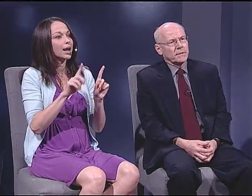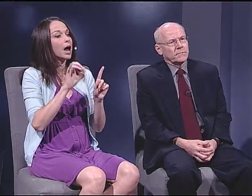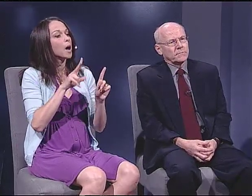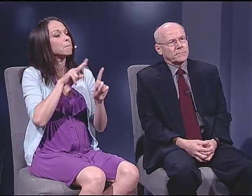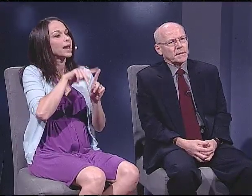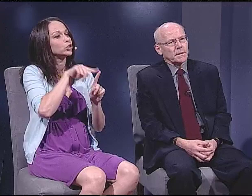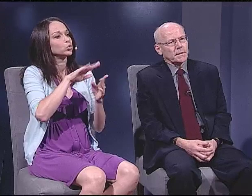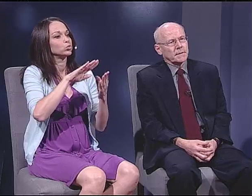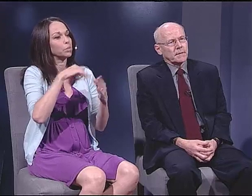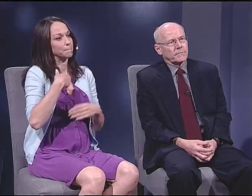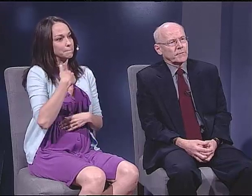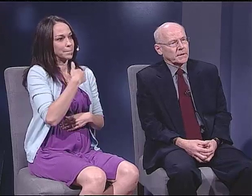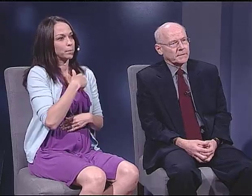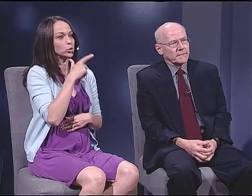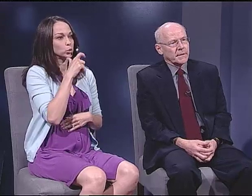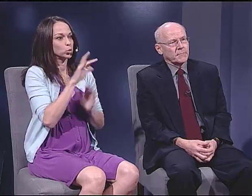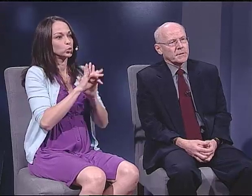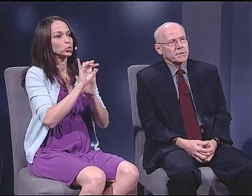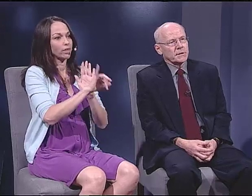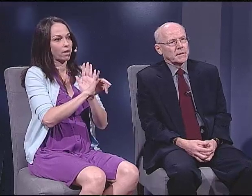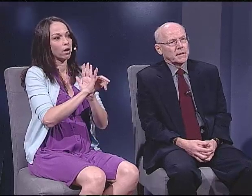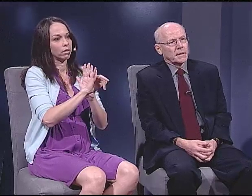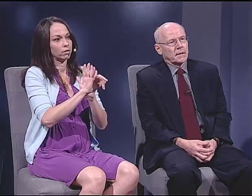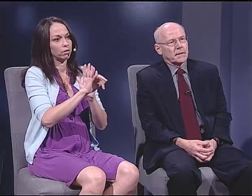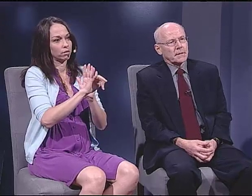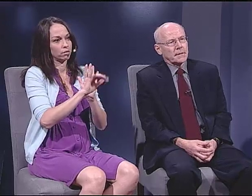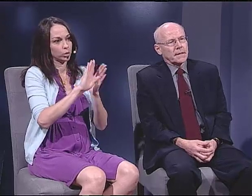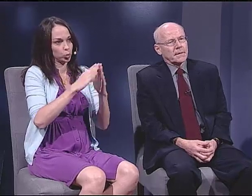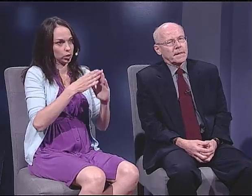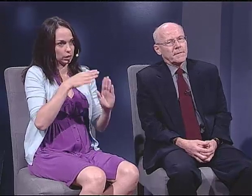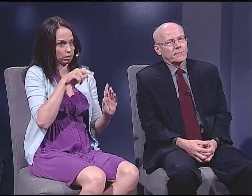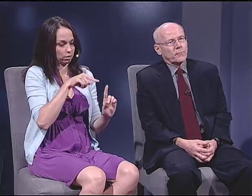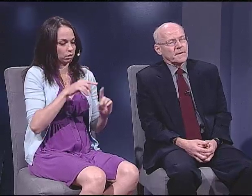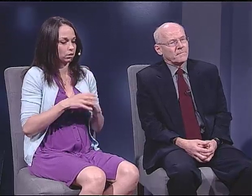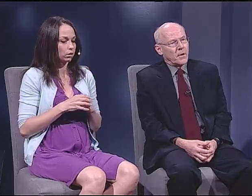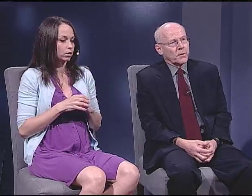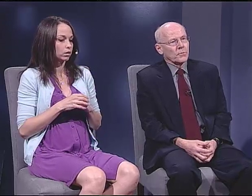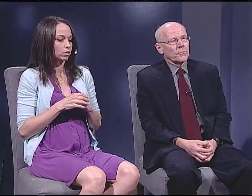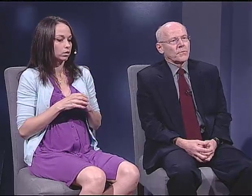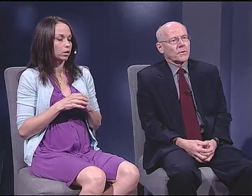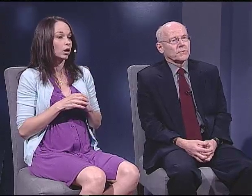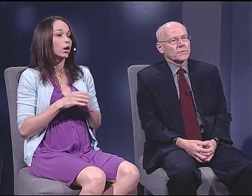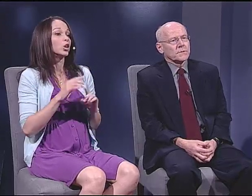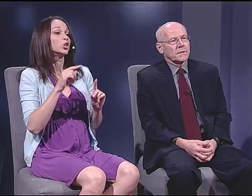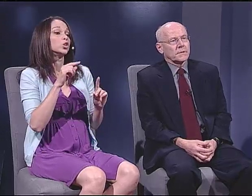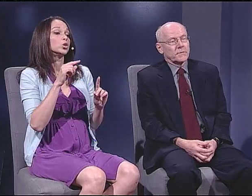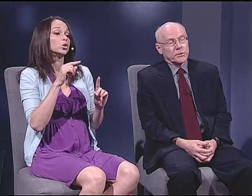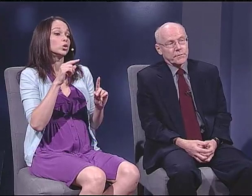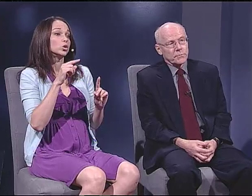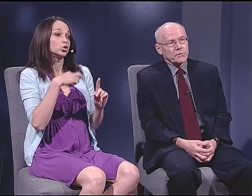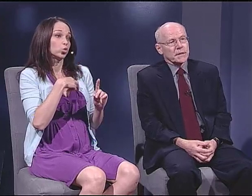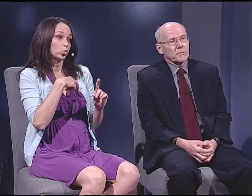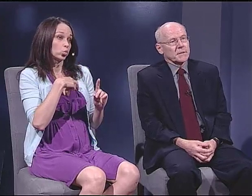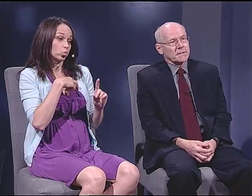who are free to leave if they wish. And therefore they enjoy those rights only as a member